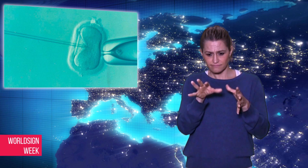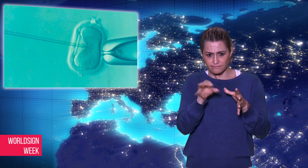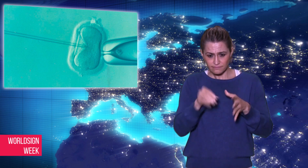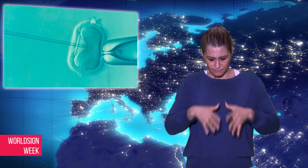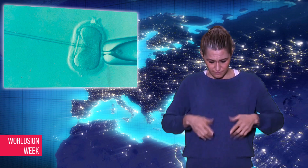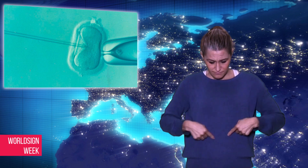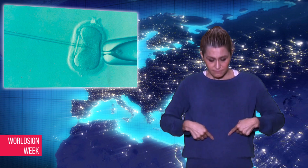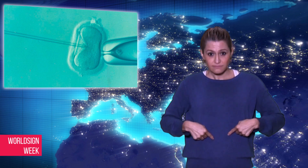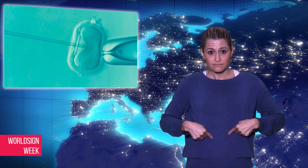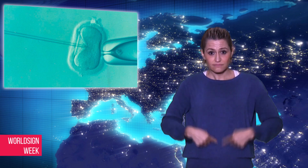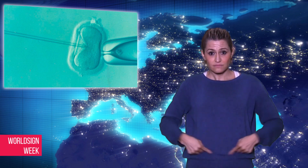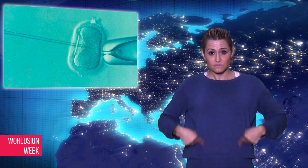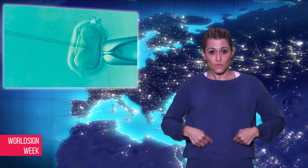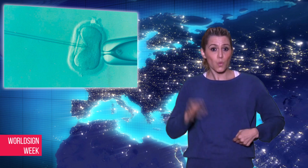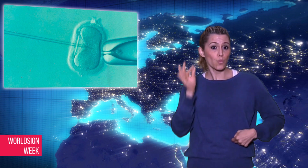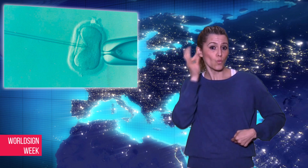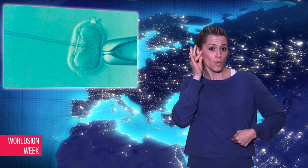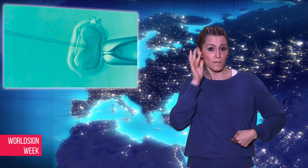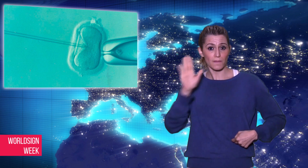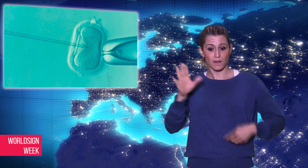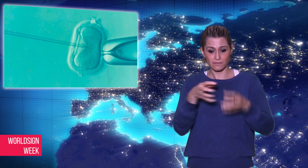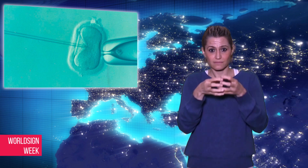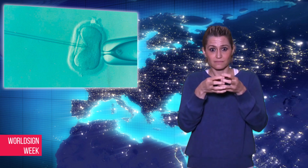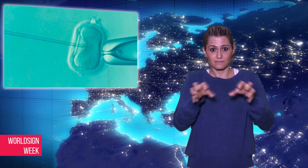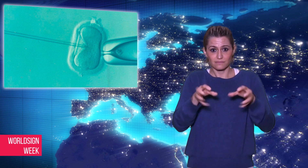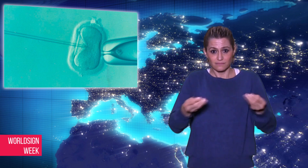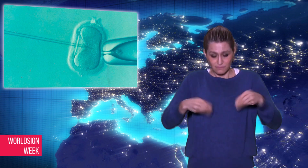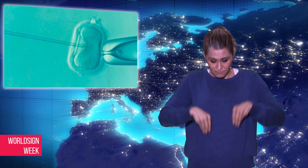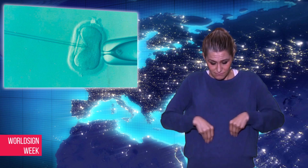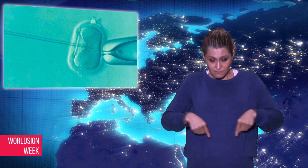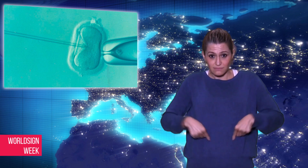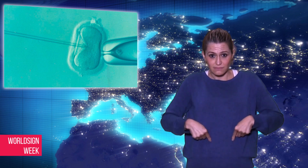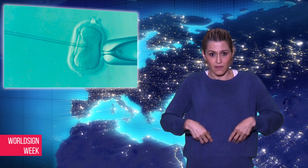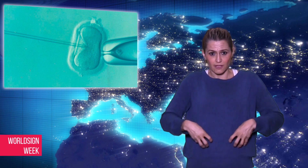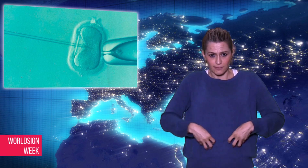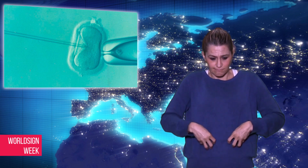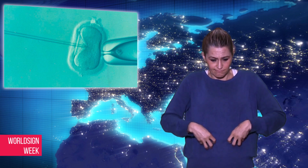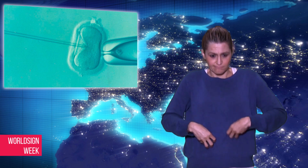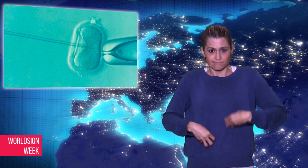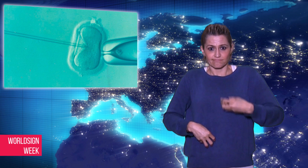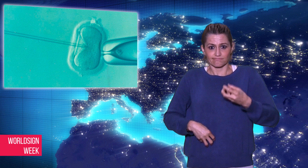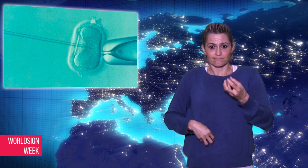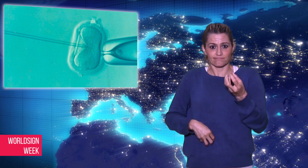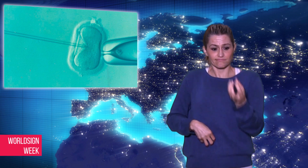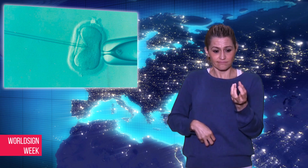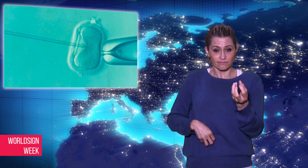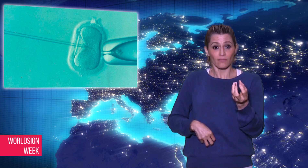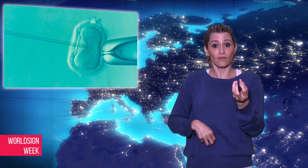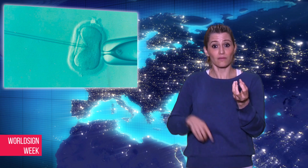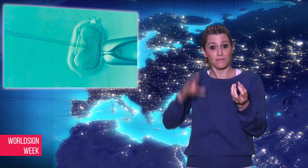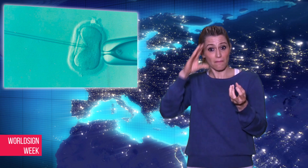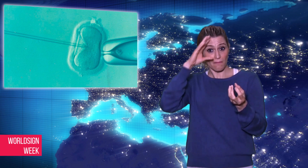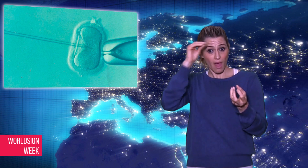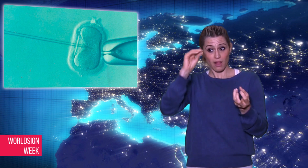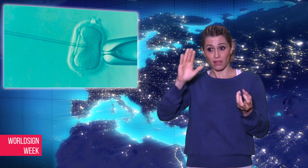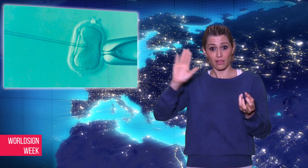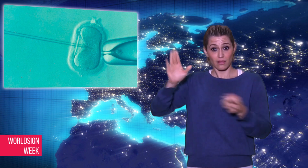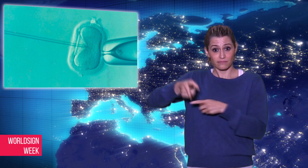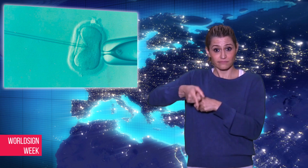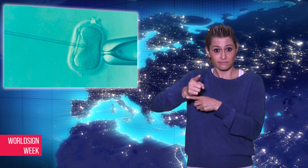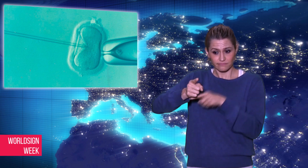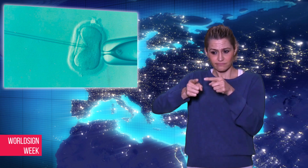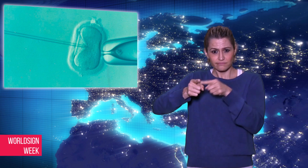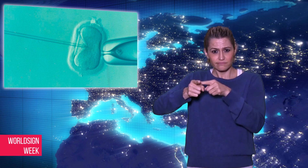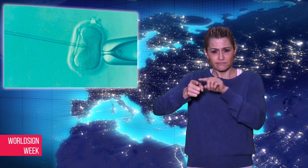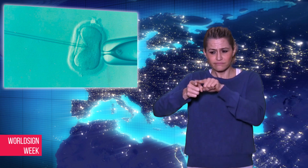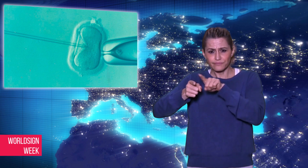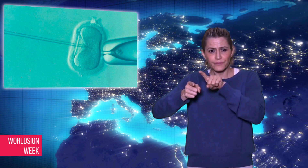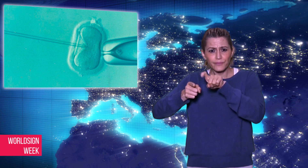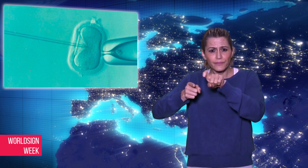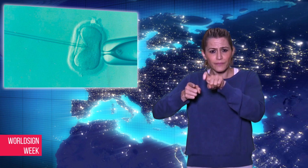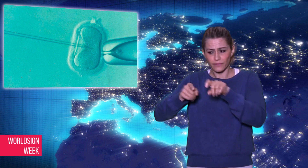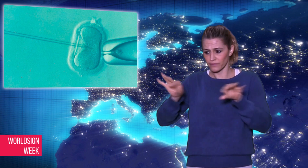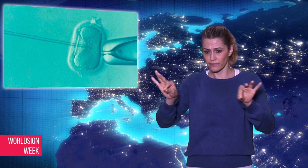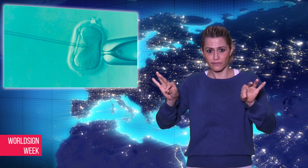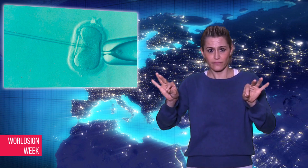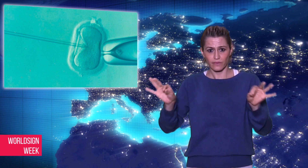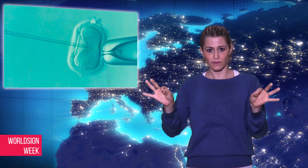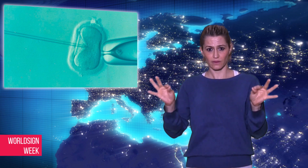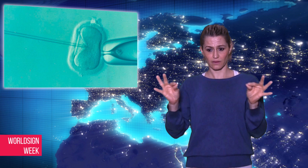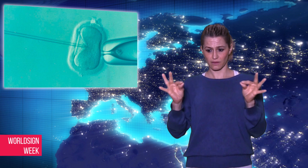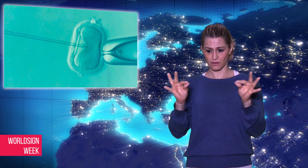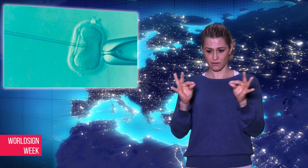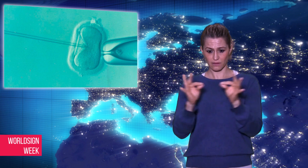extracting ovarian eggs and sperms and combining them